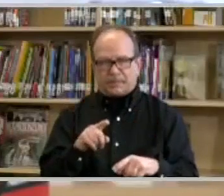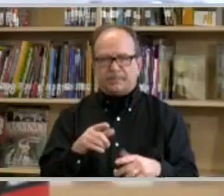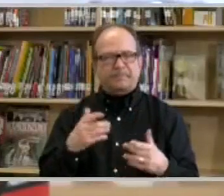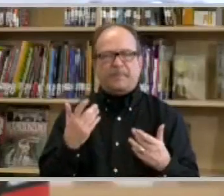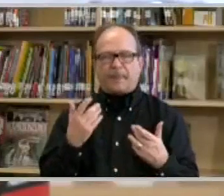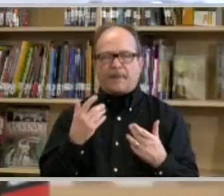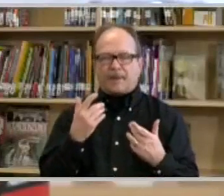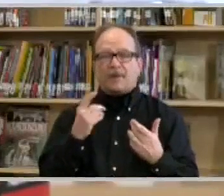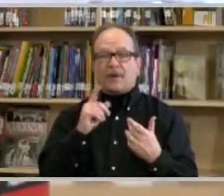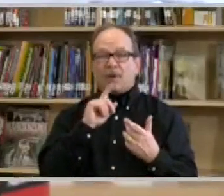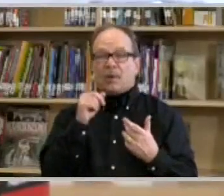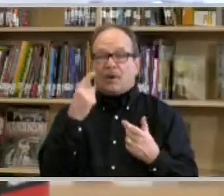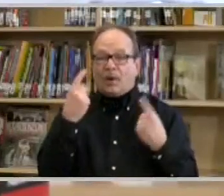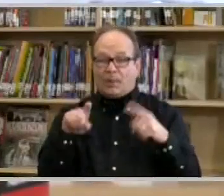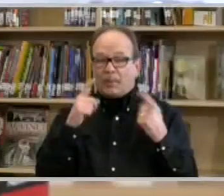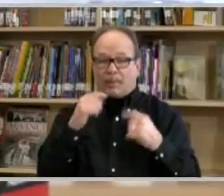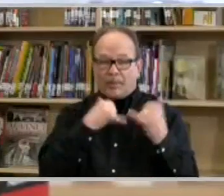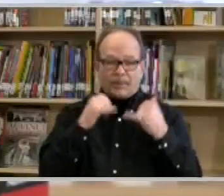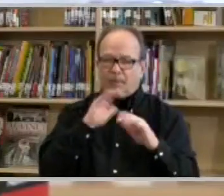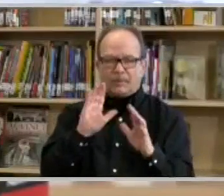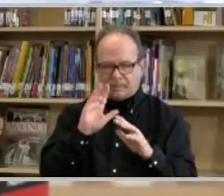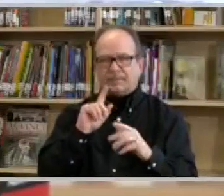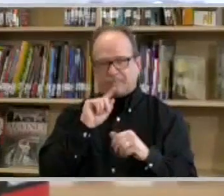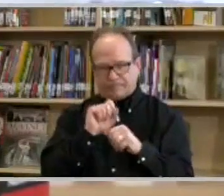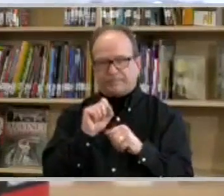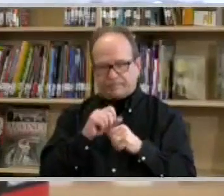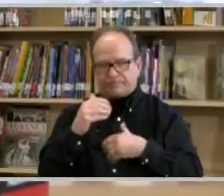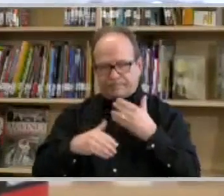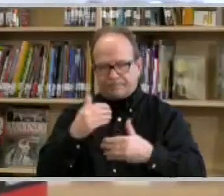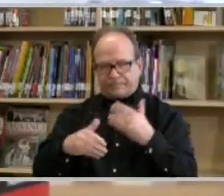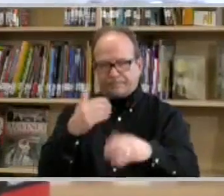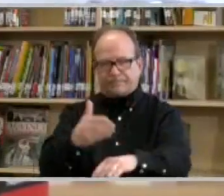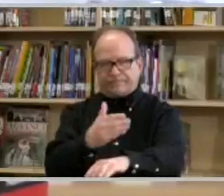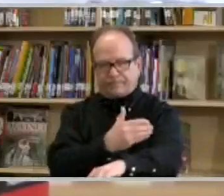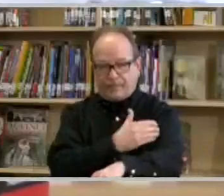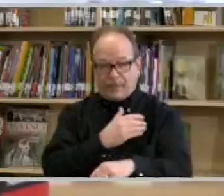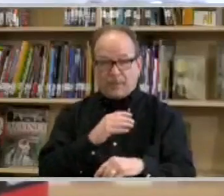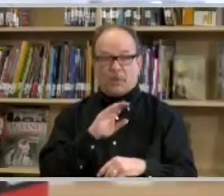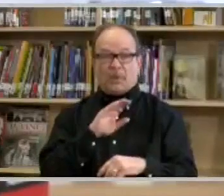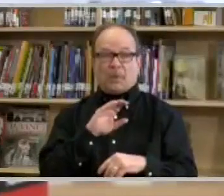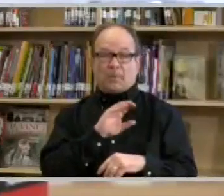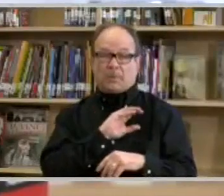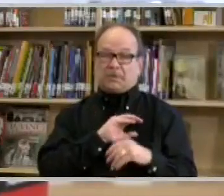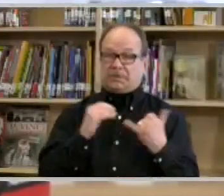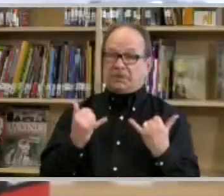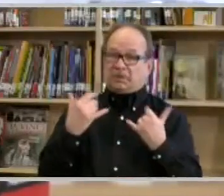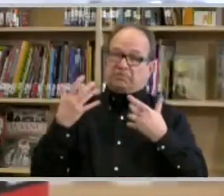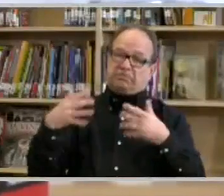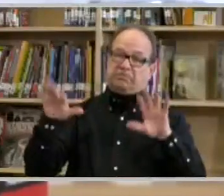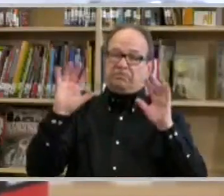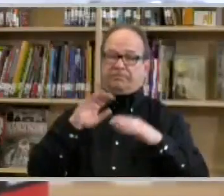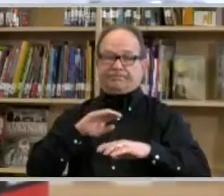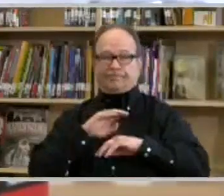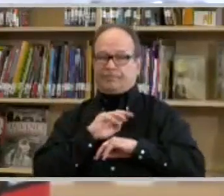RECOGNIZE THAT NONE OF THAT HAPPENED BY ACCIDENT, AND WE